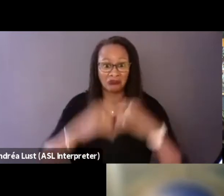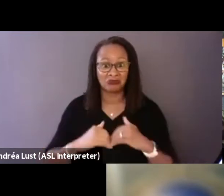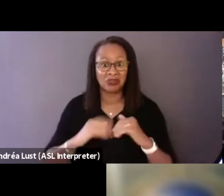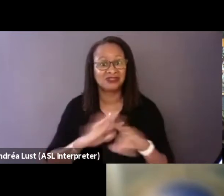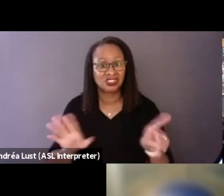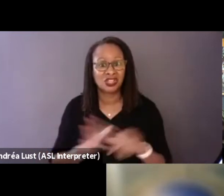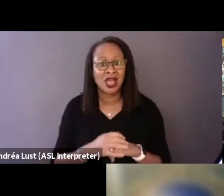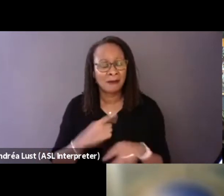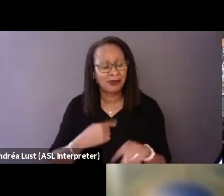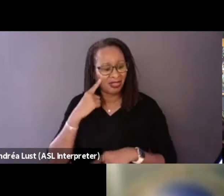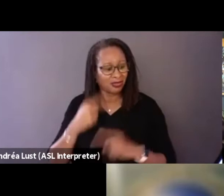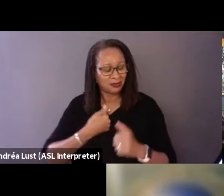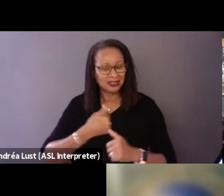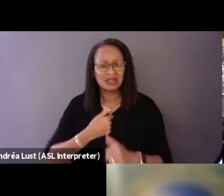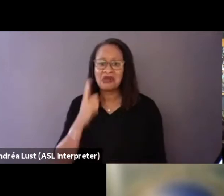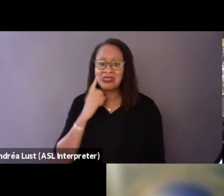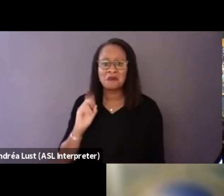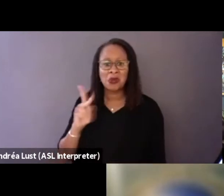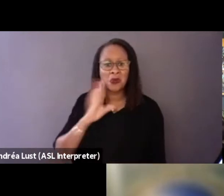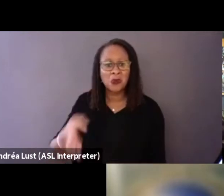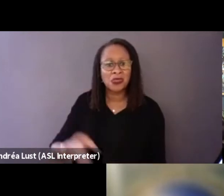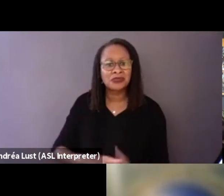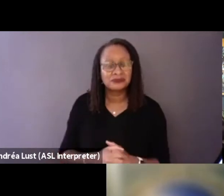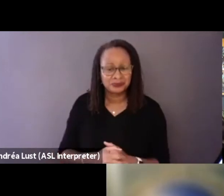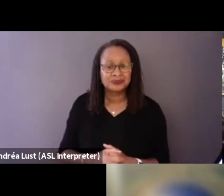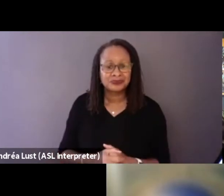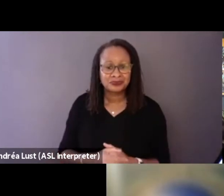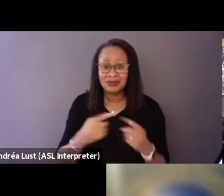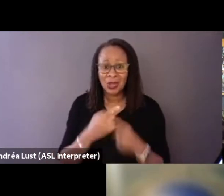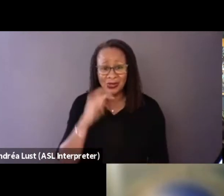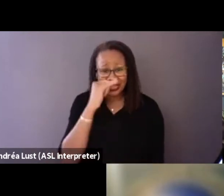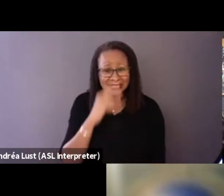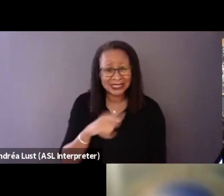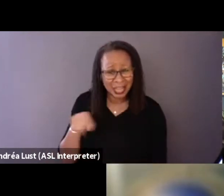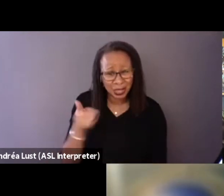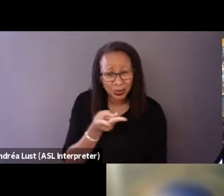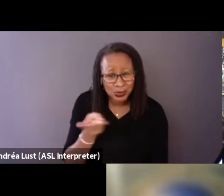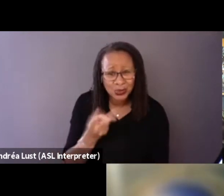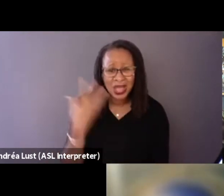"I think we're going to be okay." I think we're going to be okay when there are kids that are out there that are making the move that y'all are making